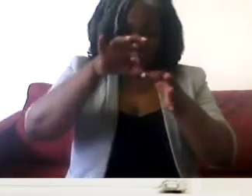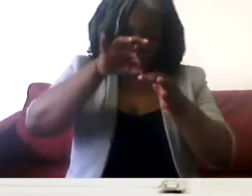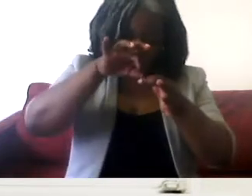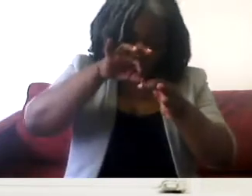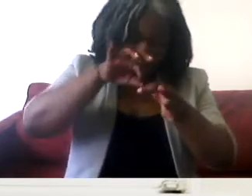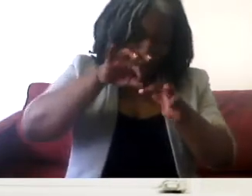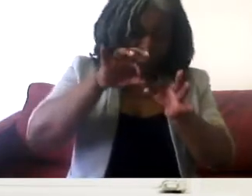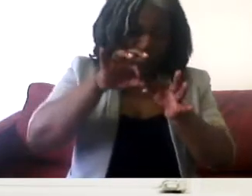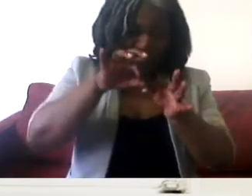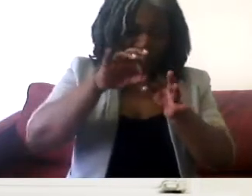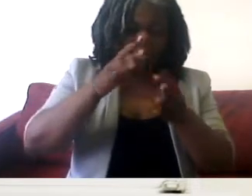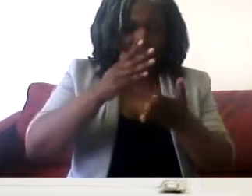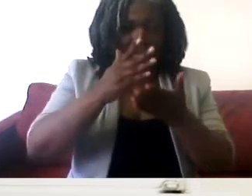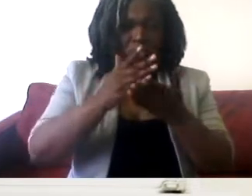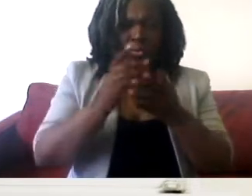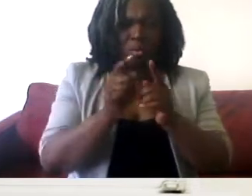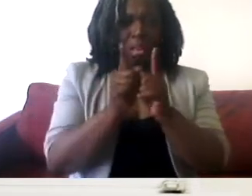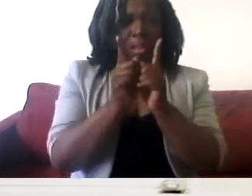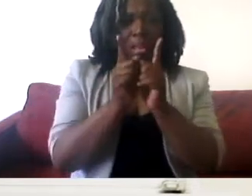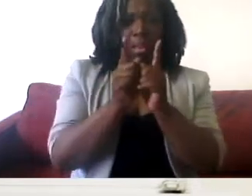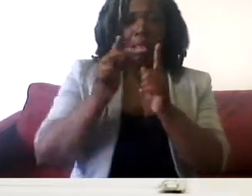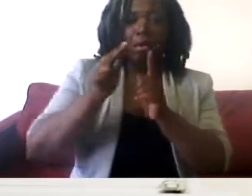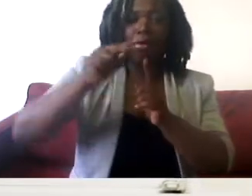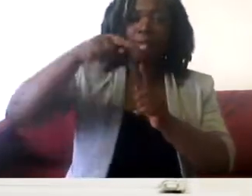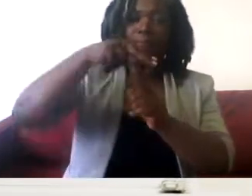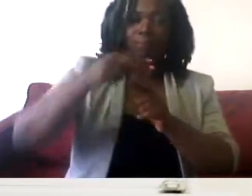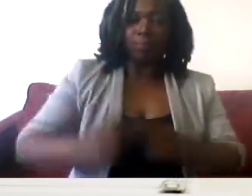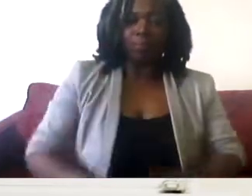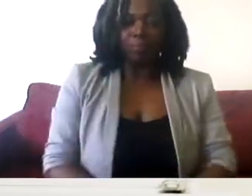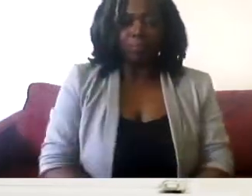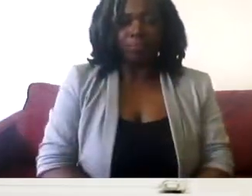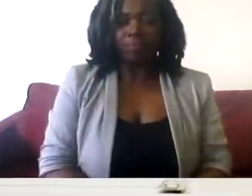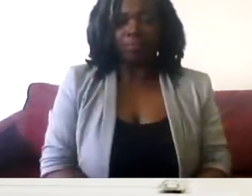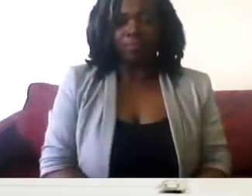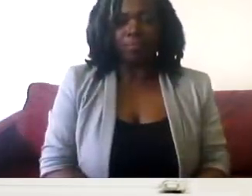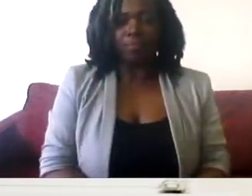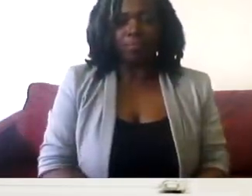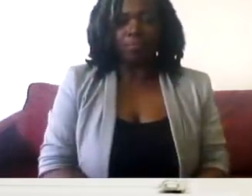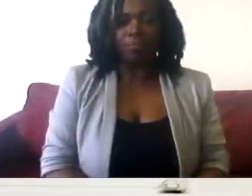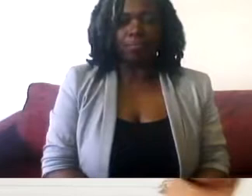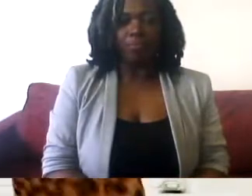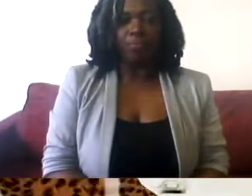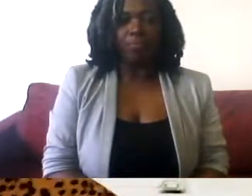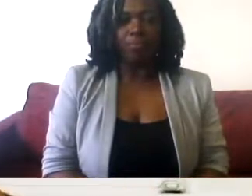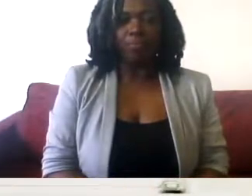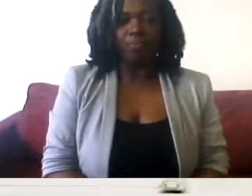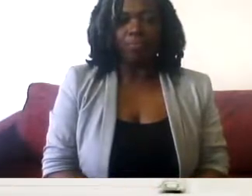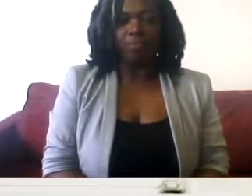Make sure the knot is really tight and cut off any loose ends.